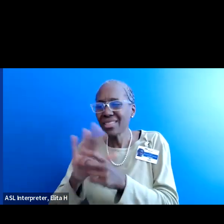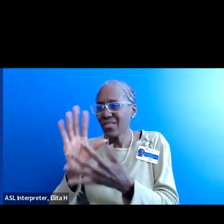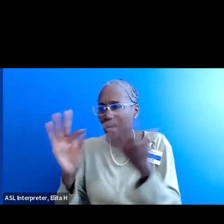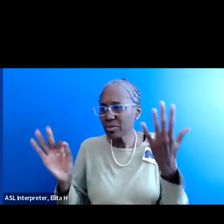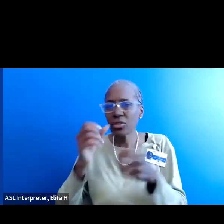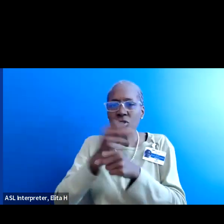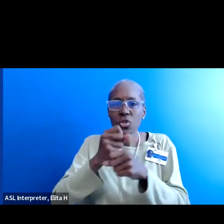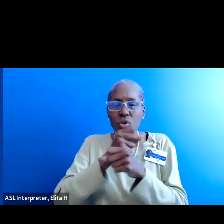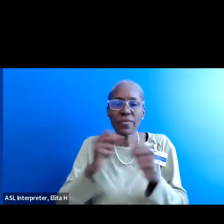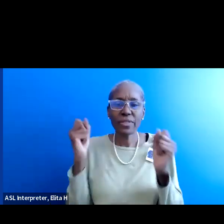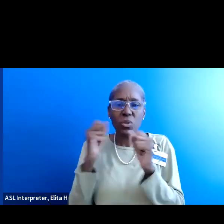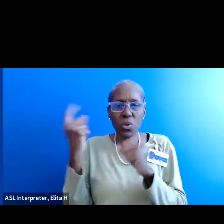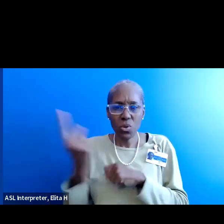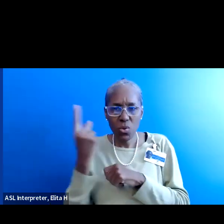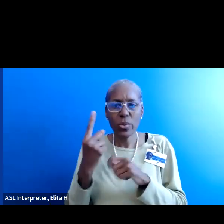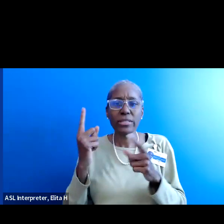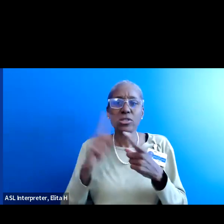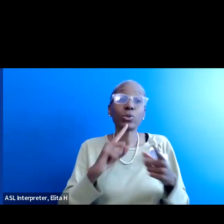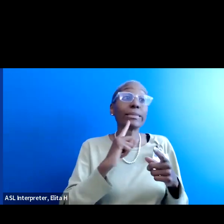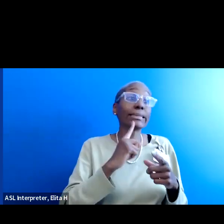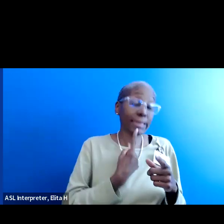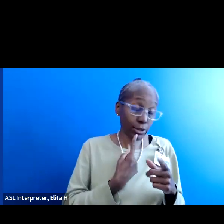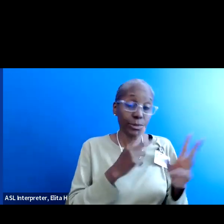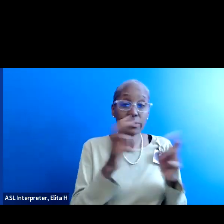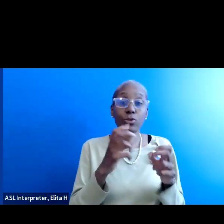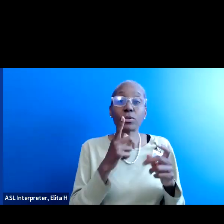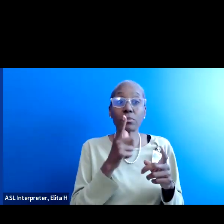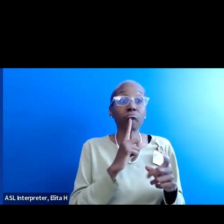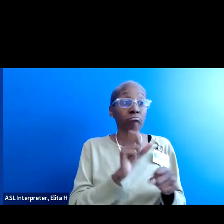is always cold, to really serious issues such as being discharged from